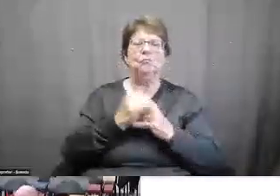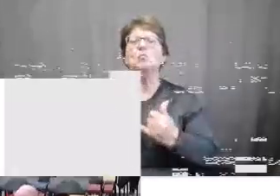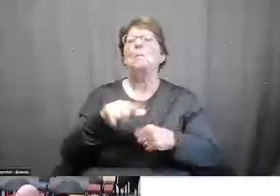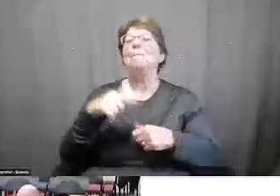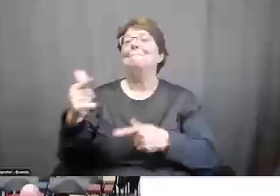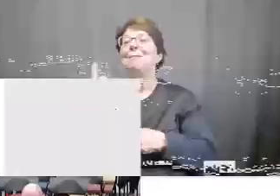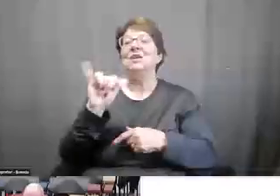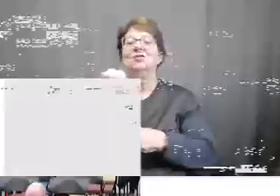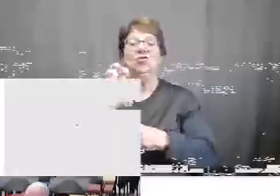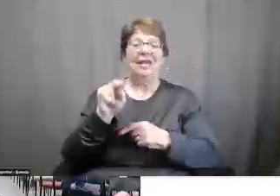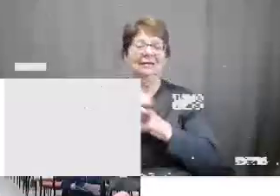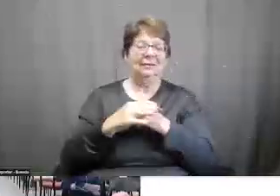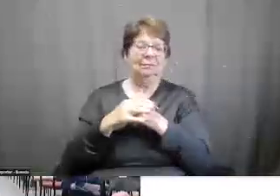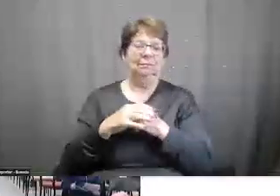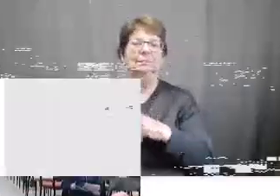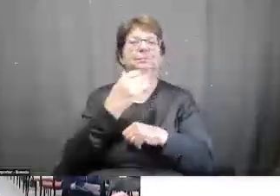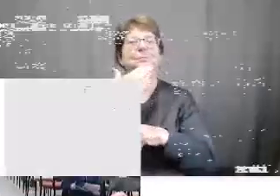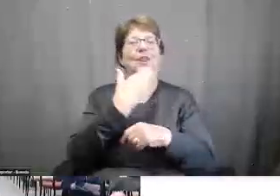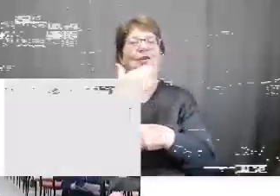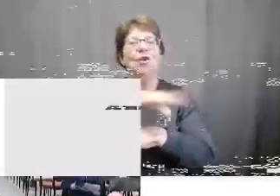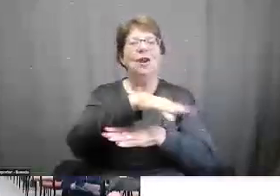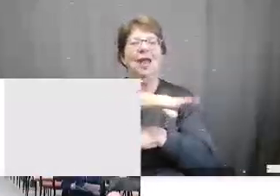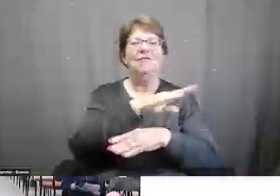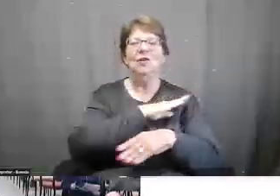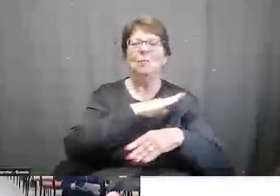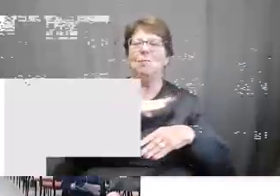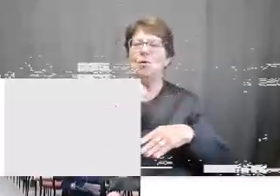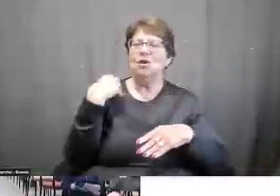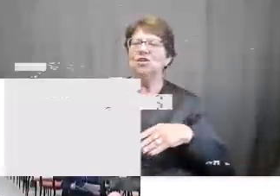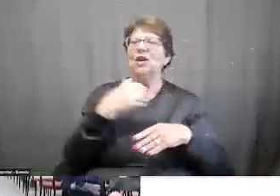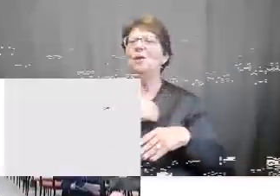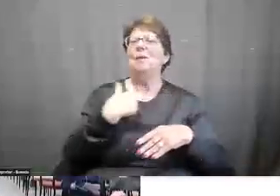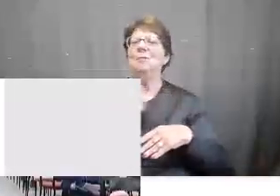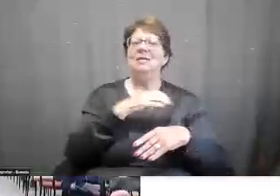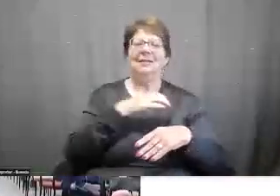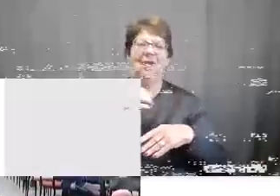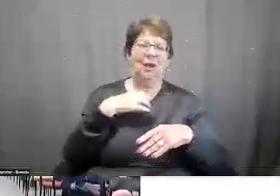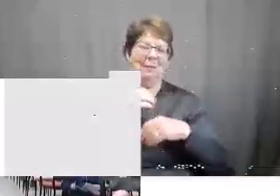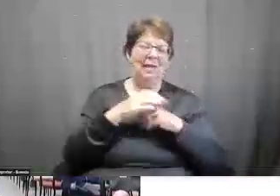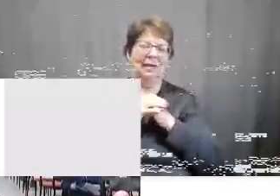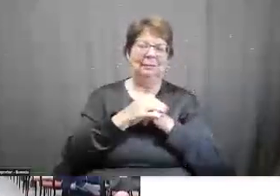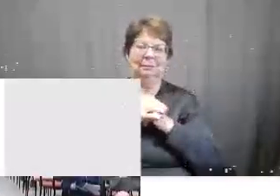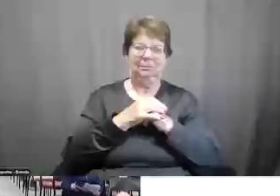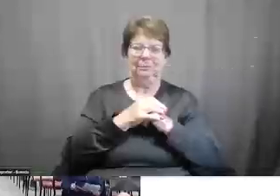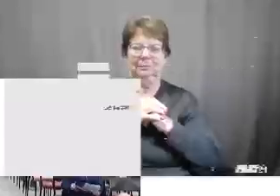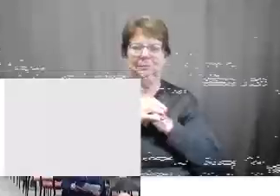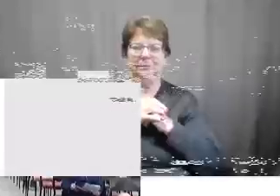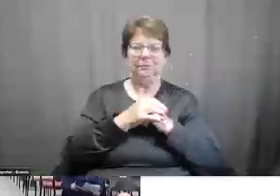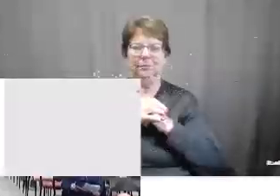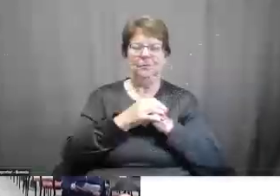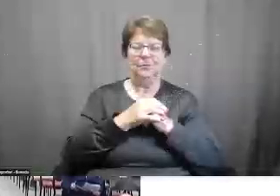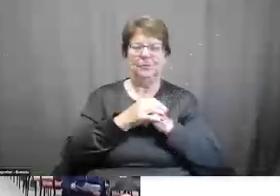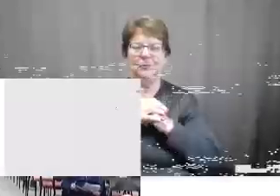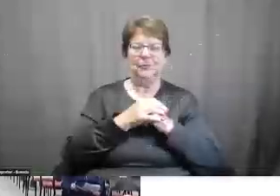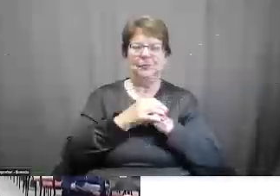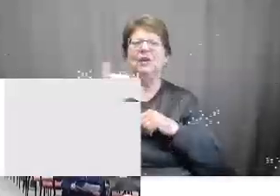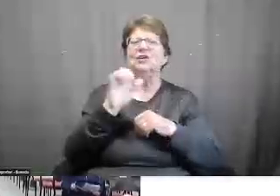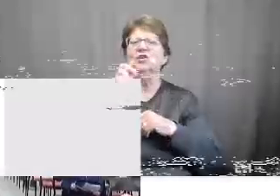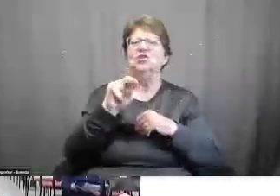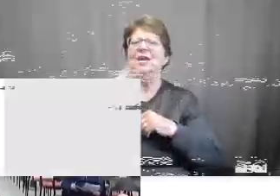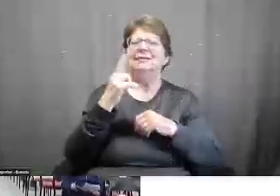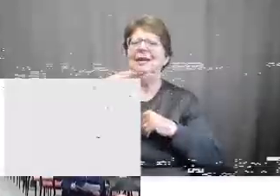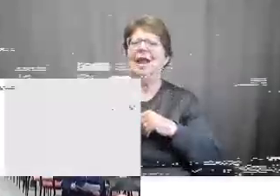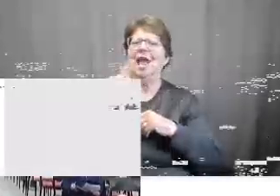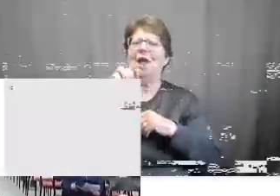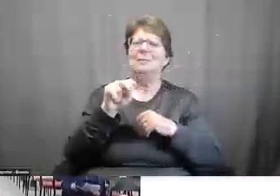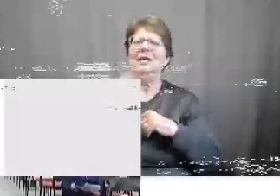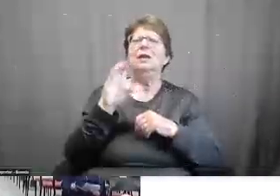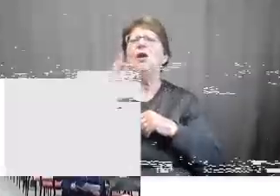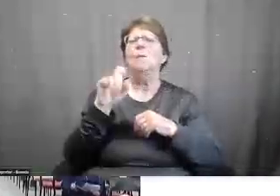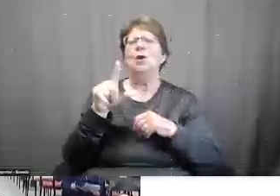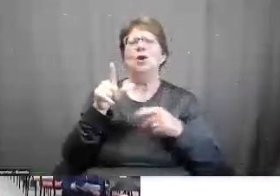Boardroom: Thank you. Good afternoon, Board Chair and members of the committee, or Committee Chair and members of the committee. Again, it's Jason Hampton, Commercial Director for the West Seattle Link Extension Project.